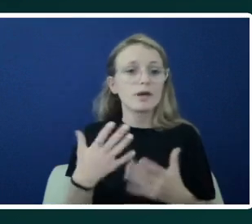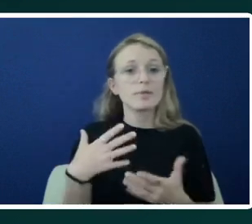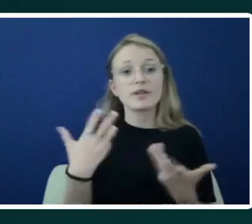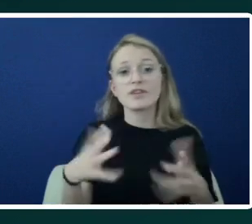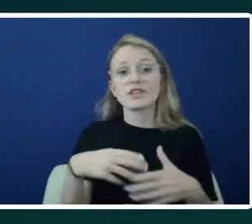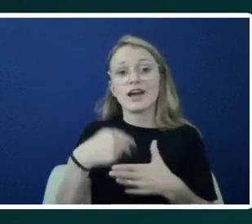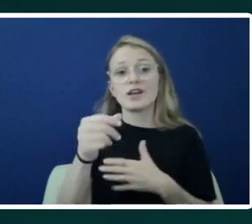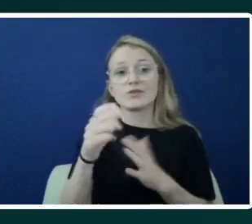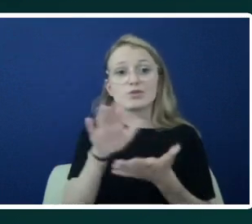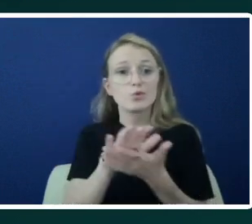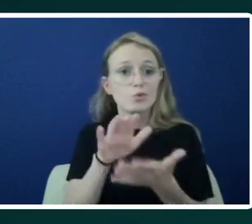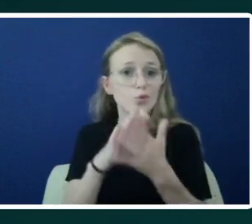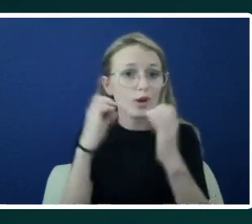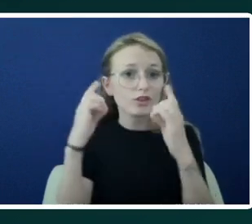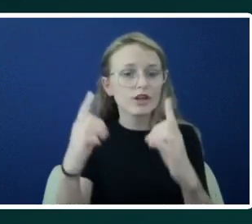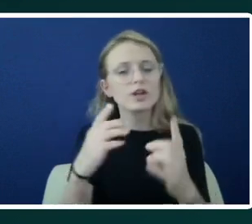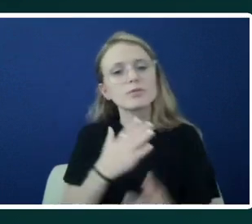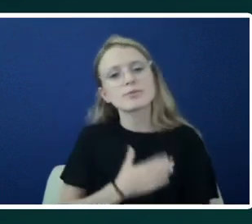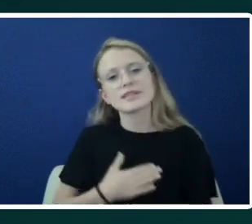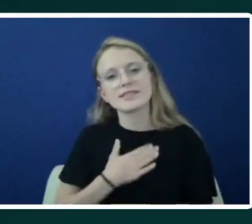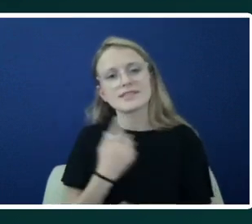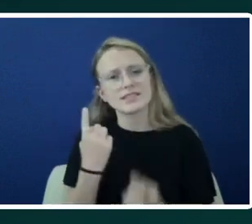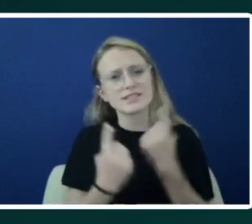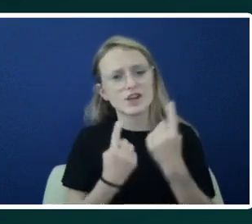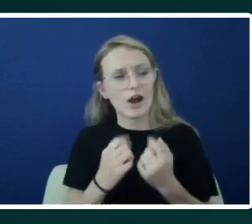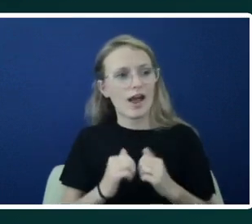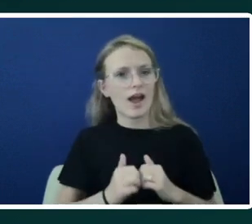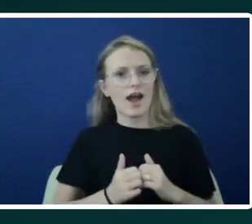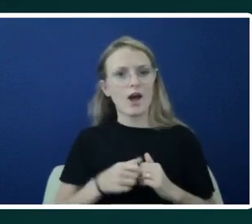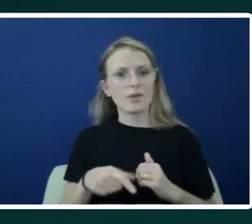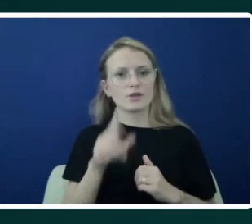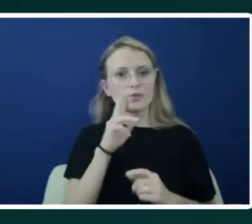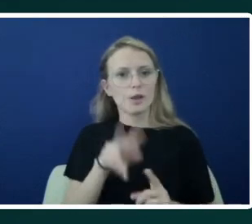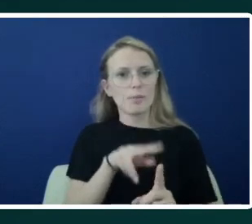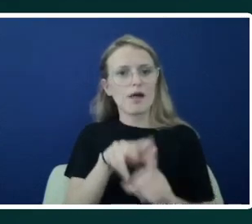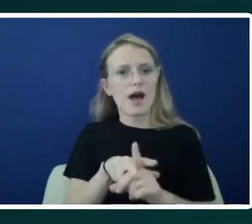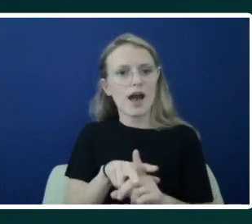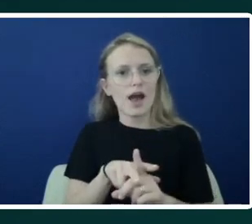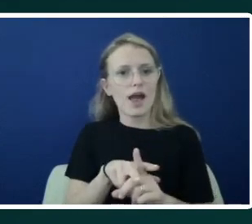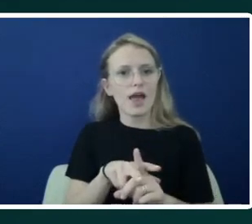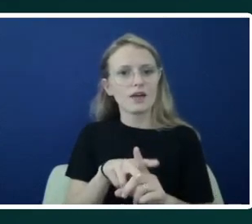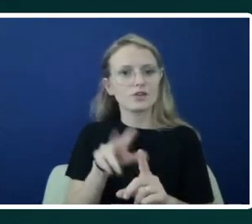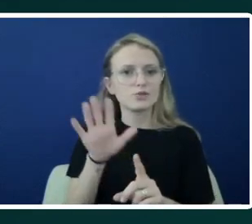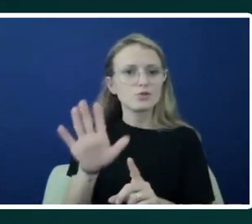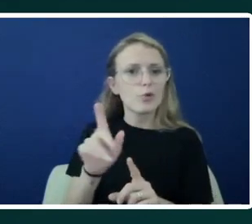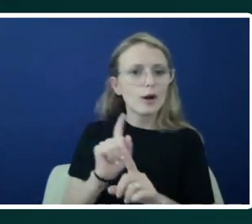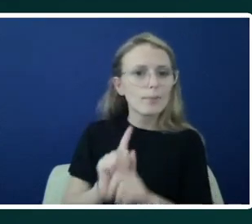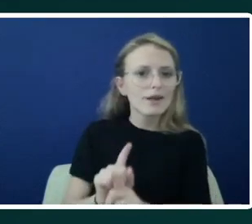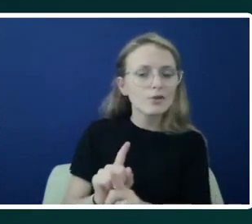else, please consider how this might apply to the folks that you mentor. Where would they go first,